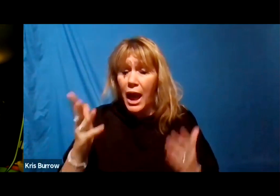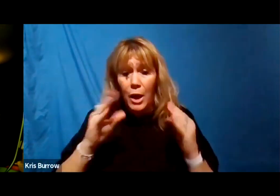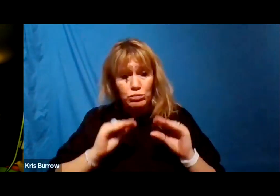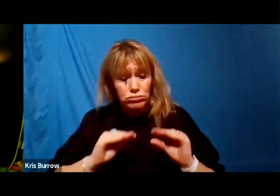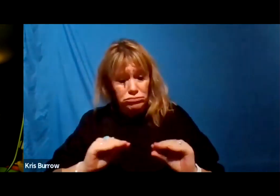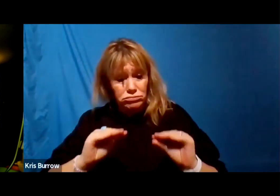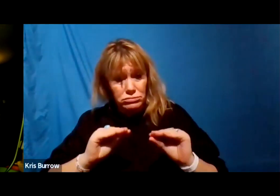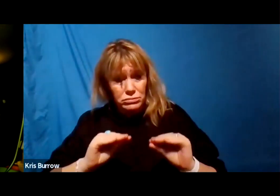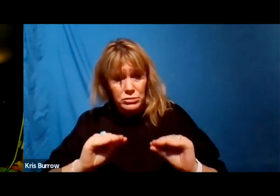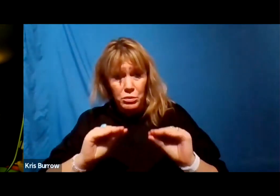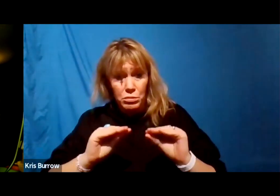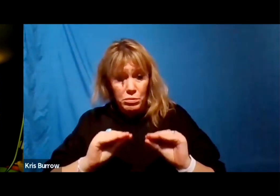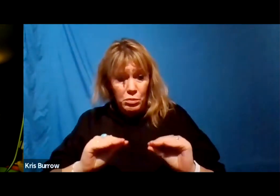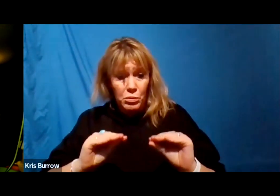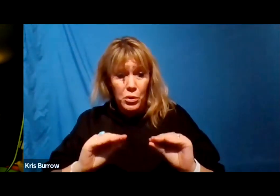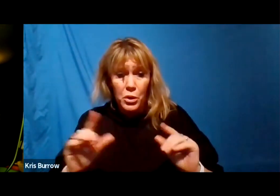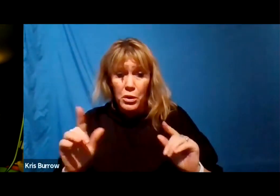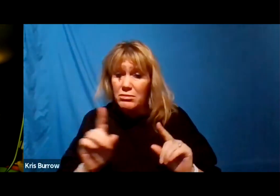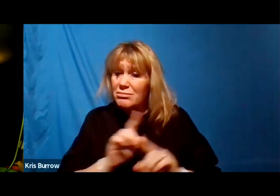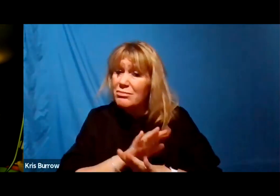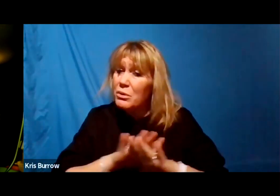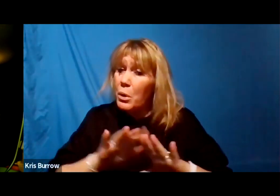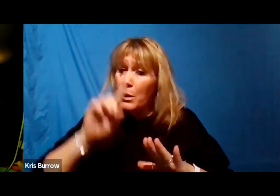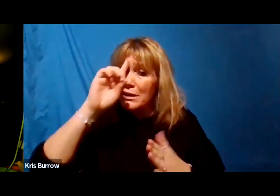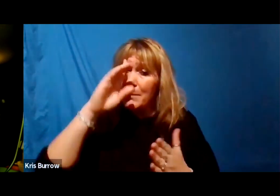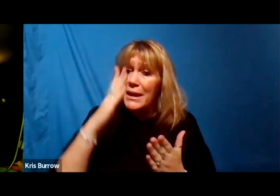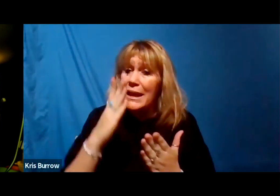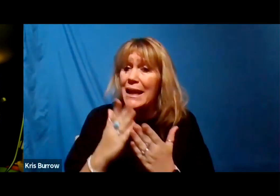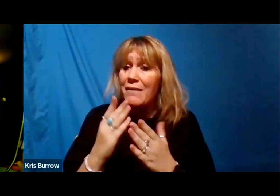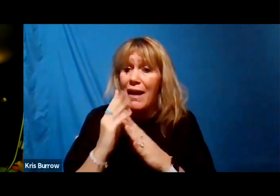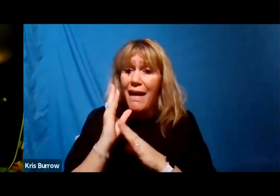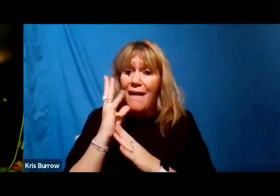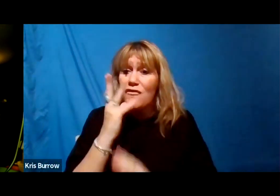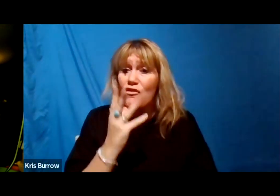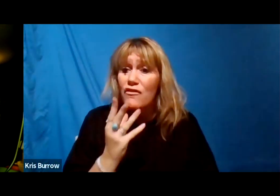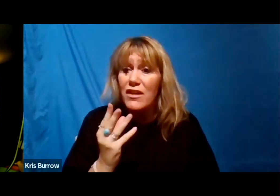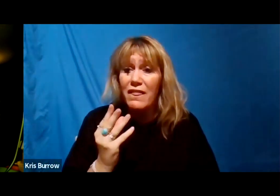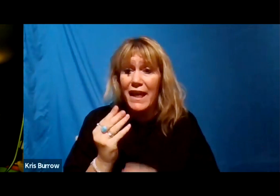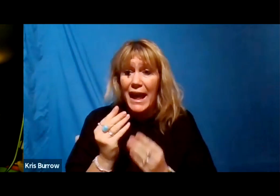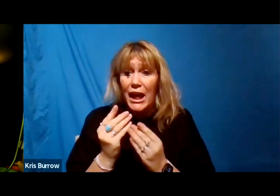Delightfully excusable is what you will always be.